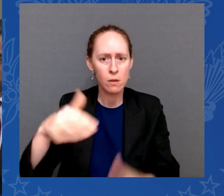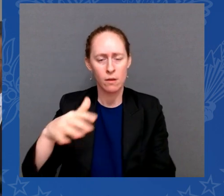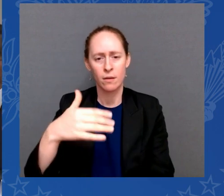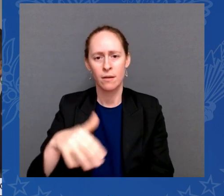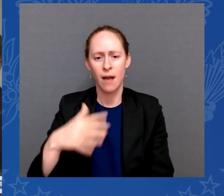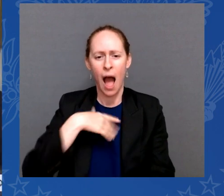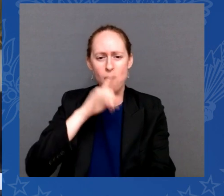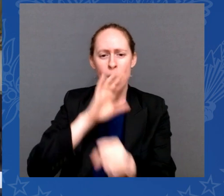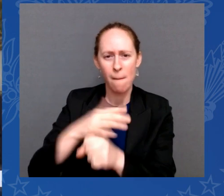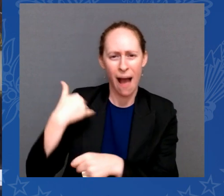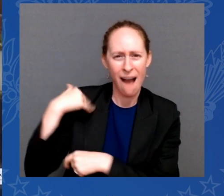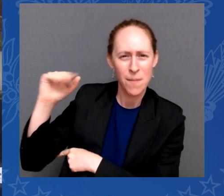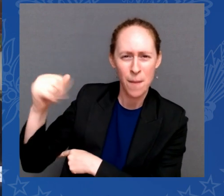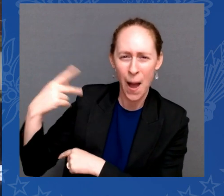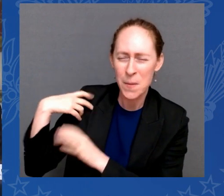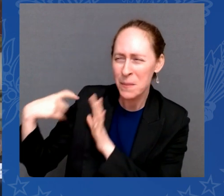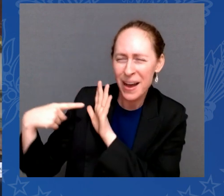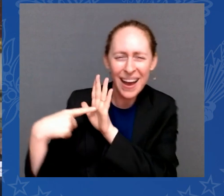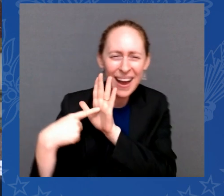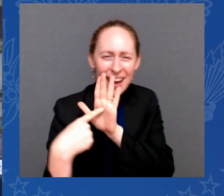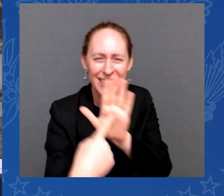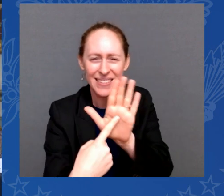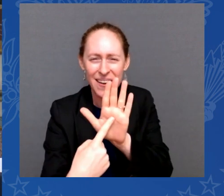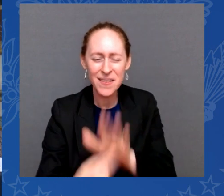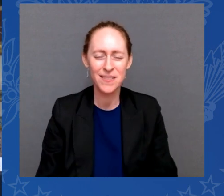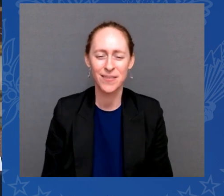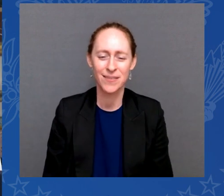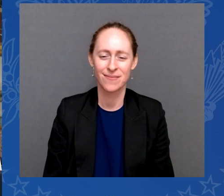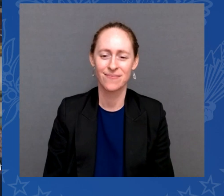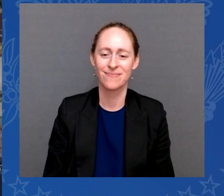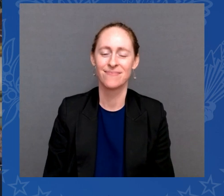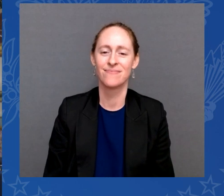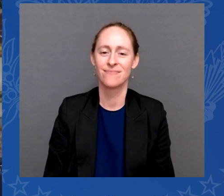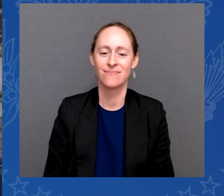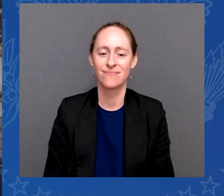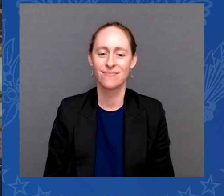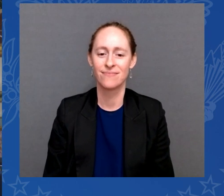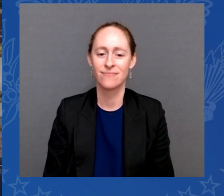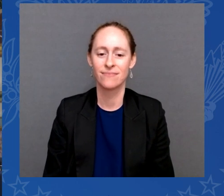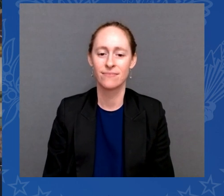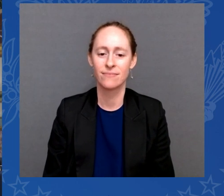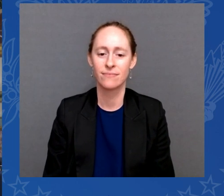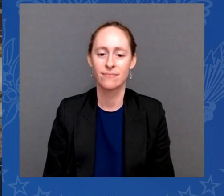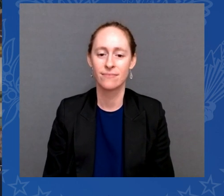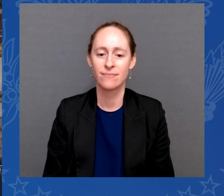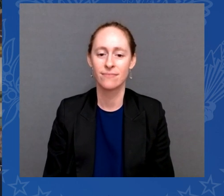And you don't need to necessarily be able to read the words on the map, but you can see the color-coding,